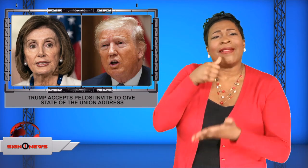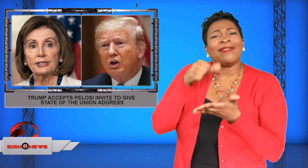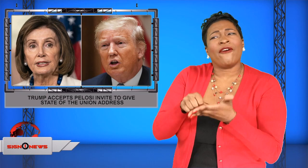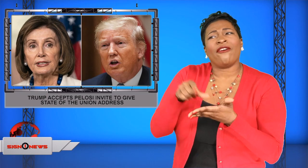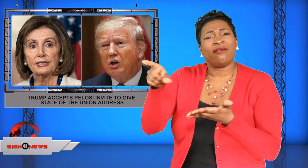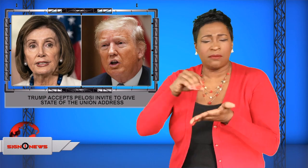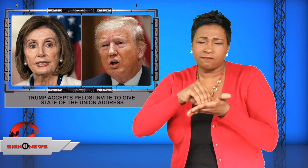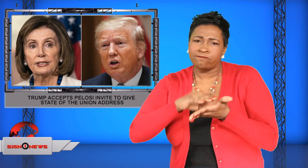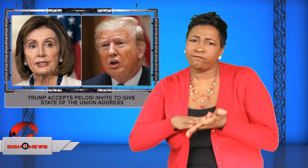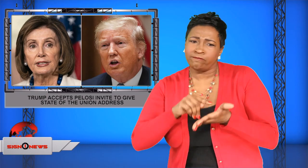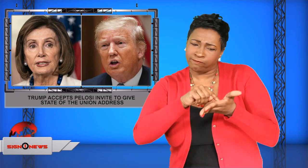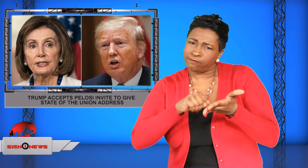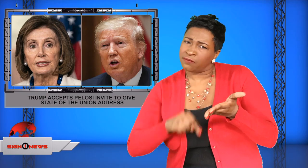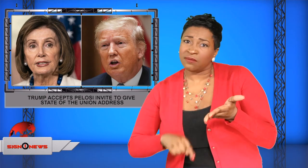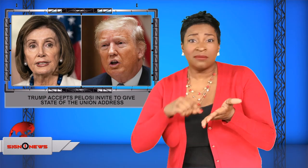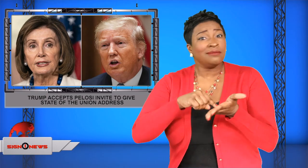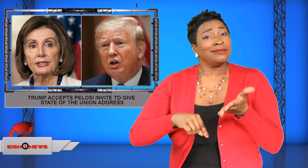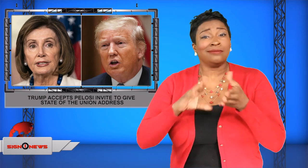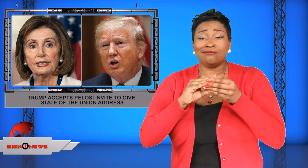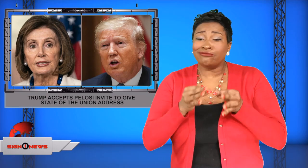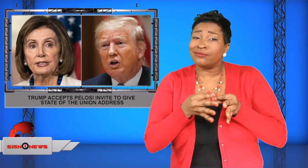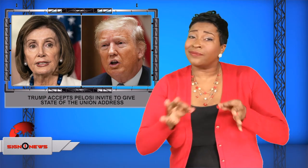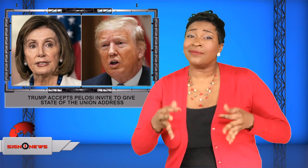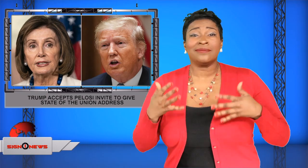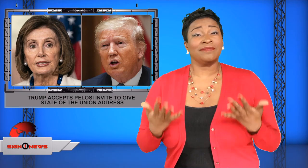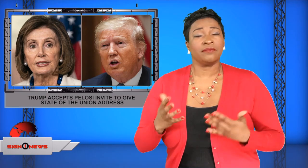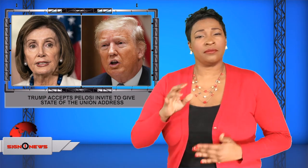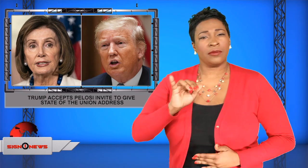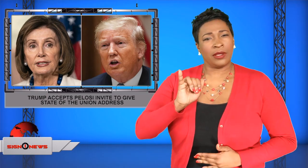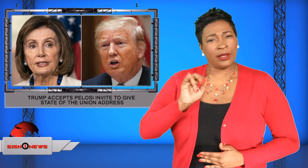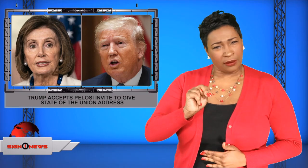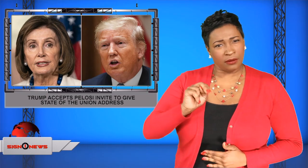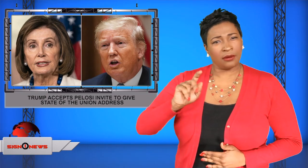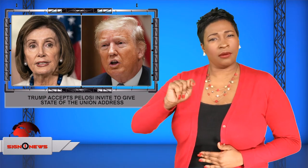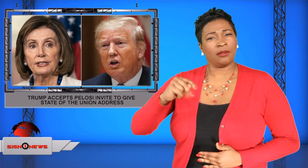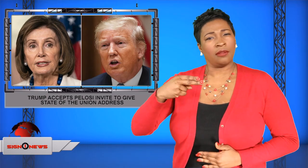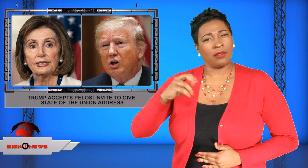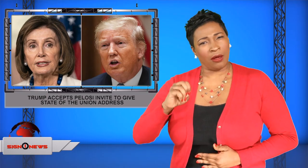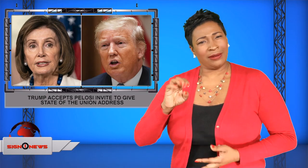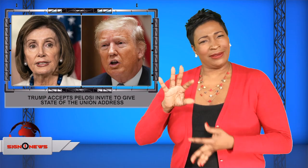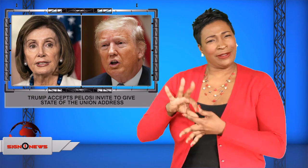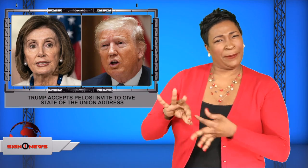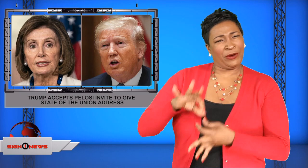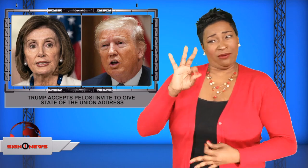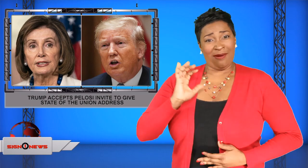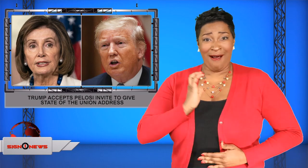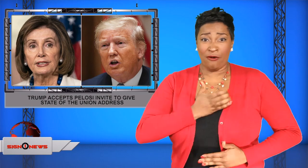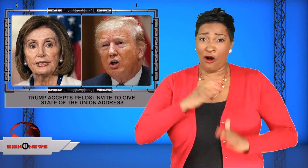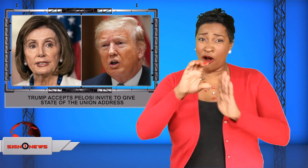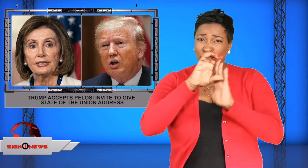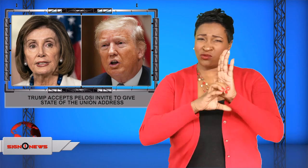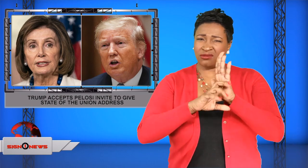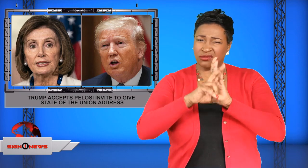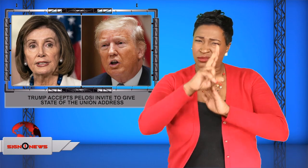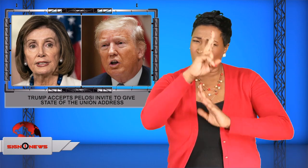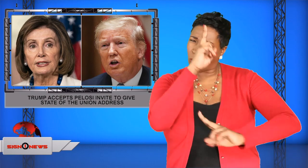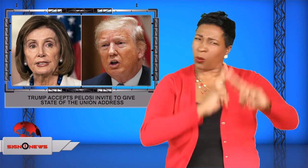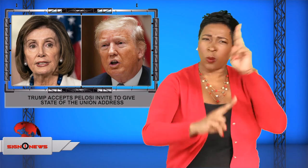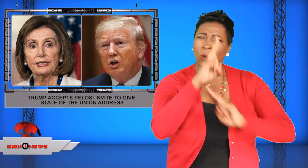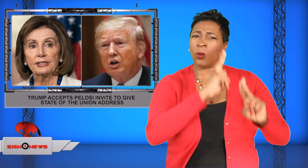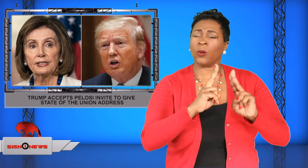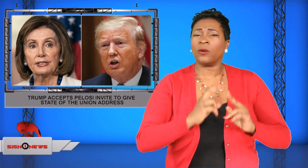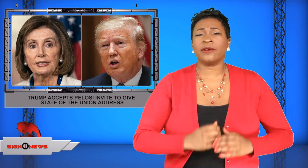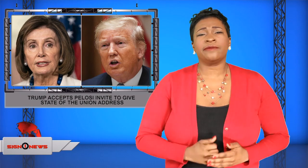Pelosi notes in the letter that she made the invitation "in the spirit of respecting our